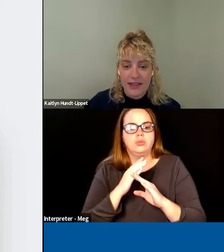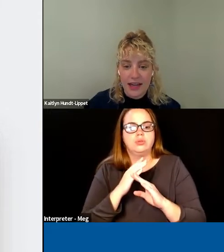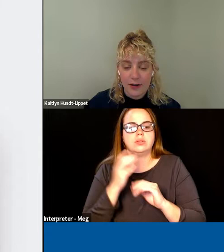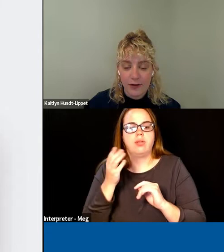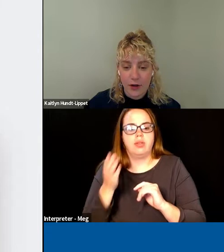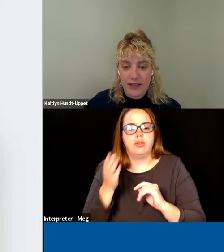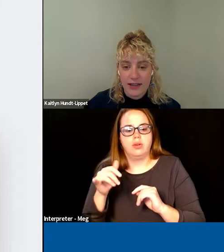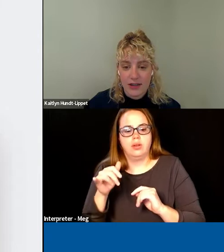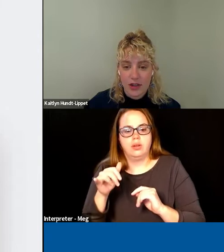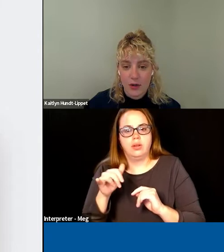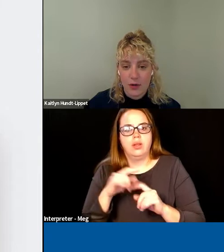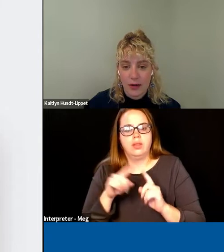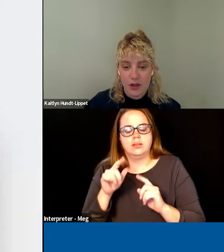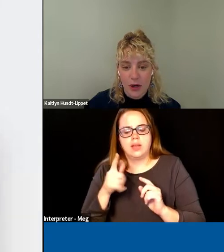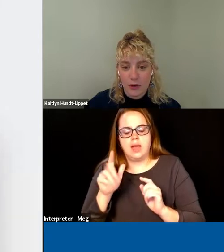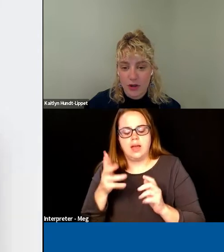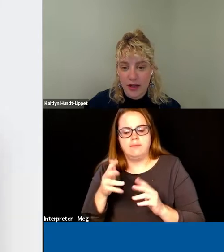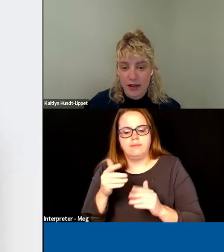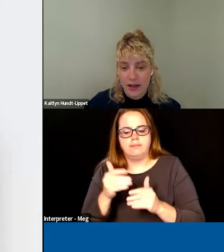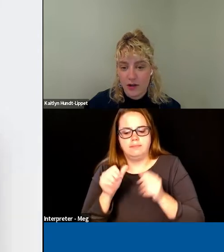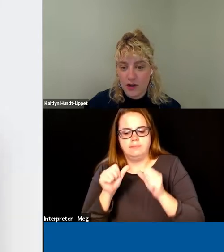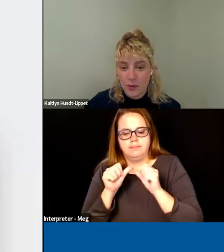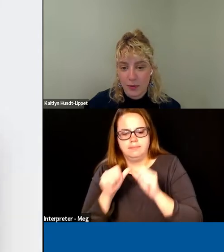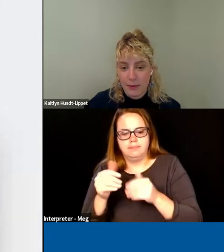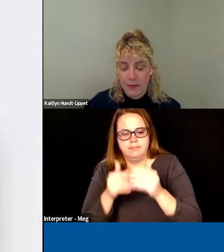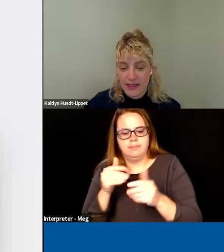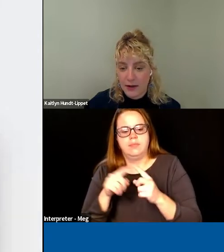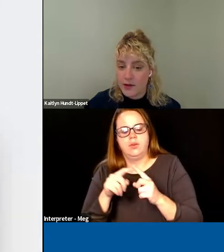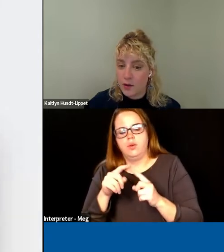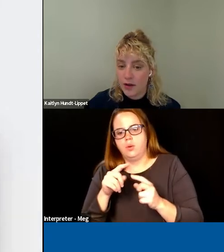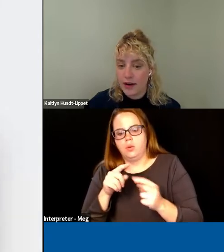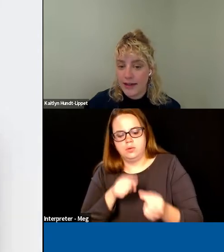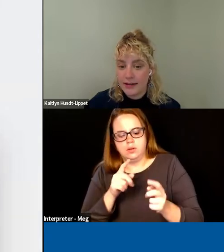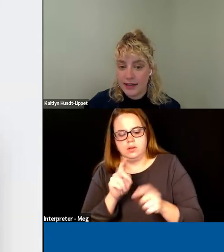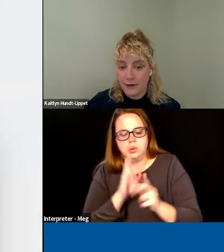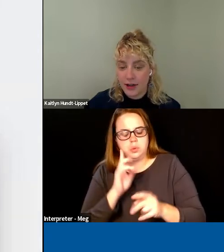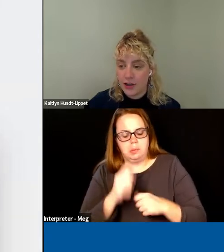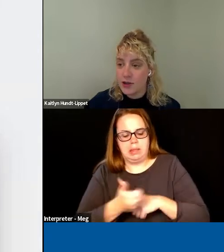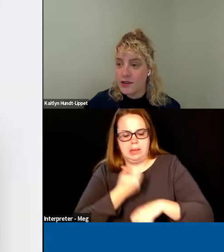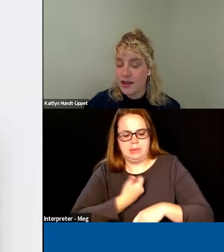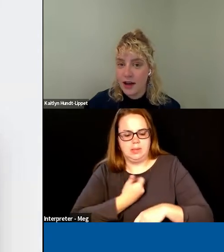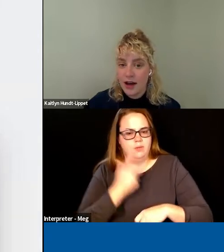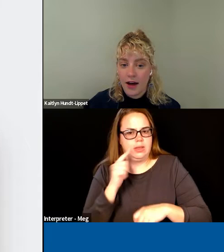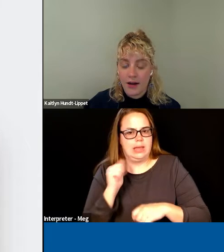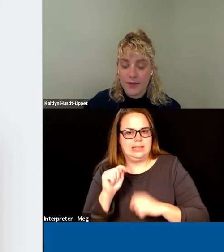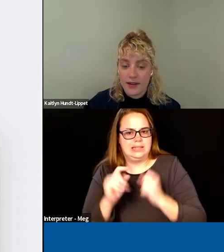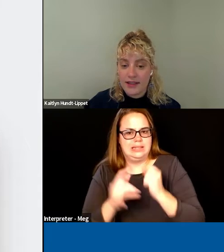This kind of flows into the troubleshooting, that users will blame themselves or their AT for issues.